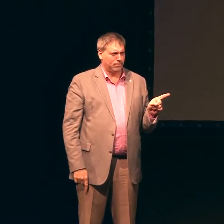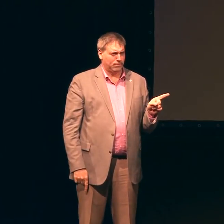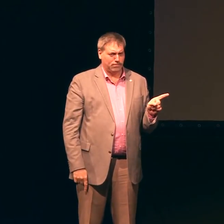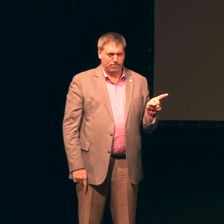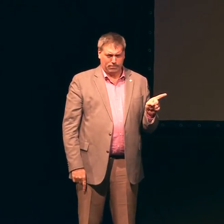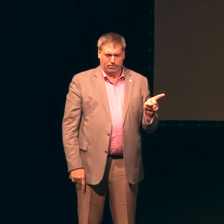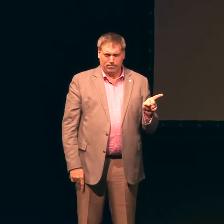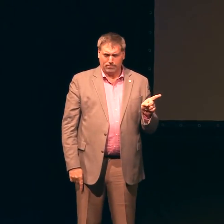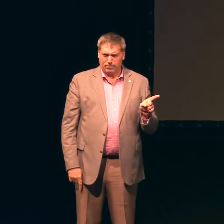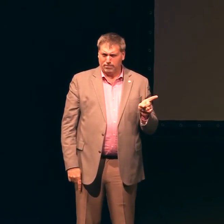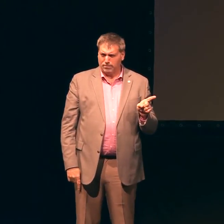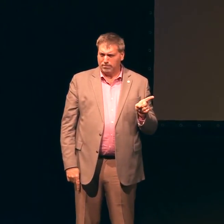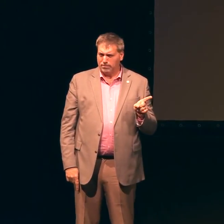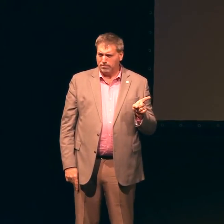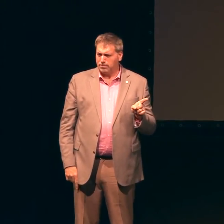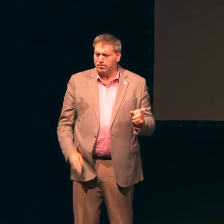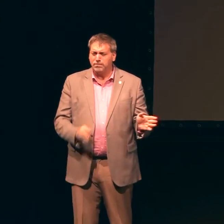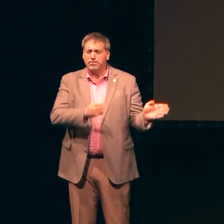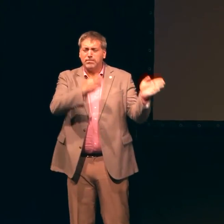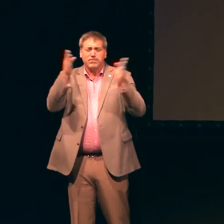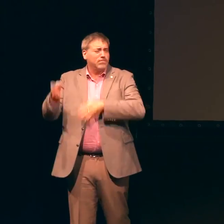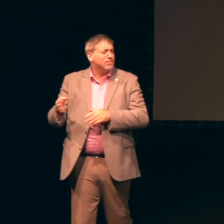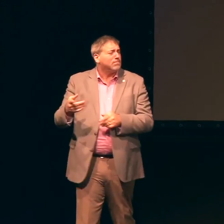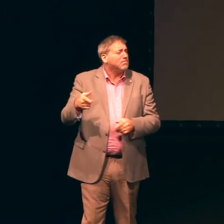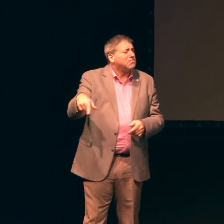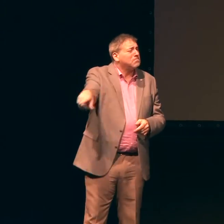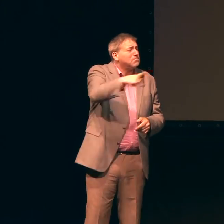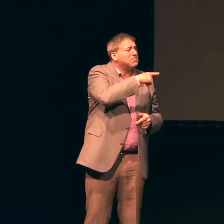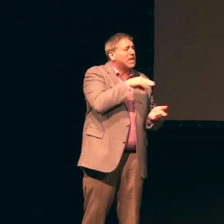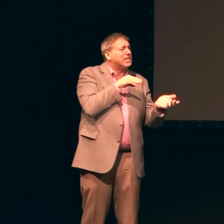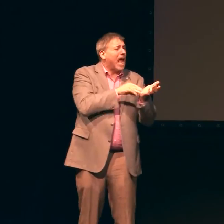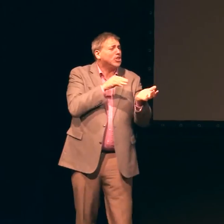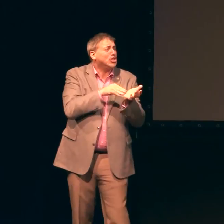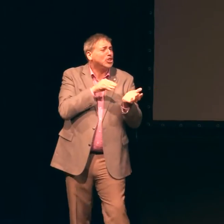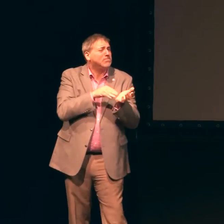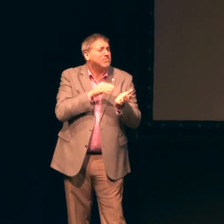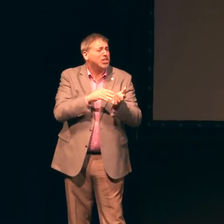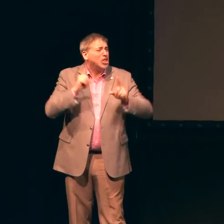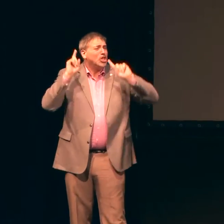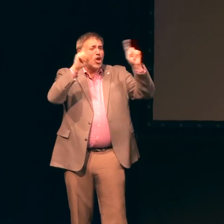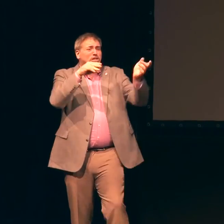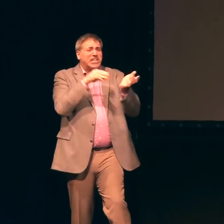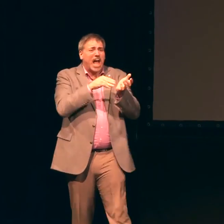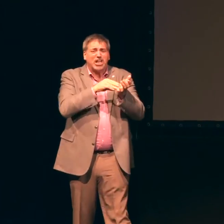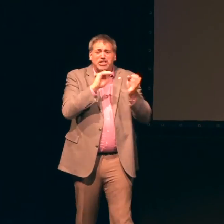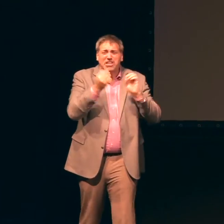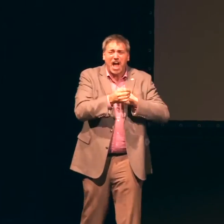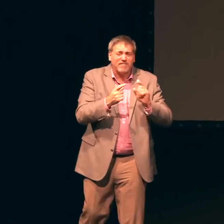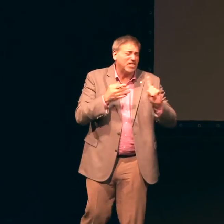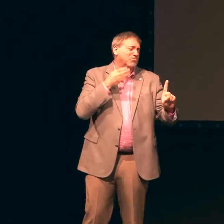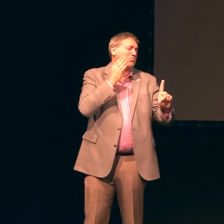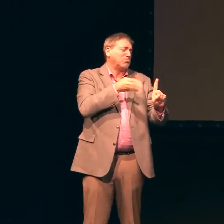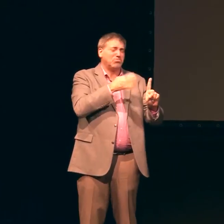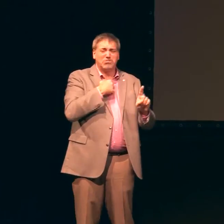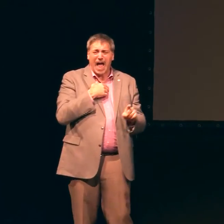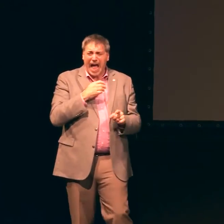would you use that agency? Doctors appointment. You go to a doctor's office,